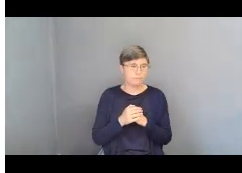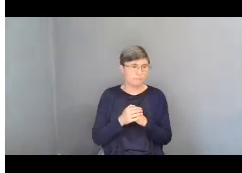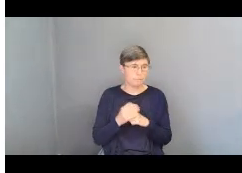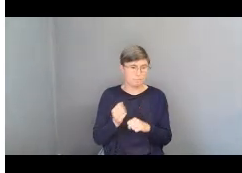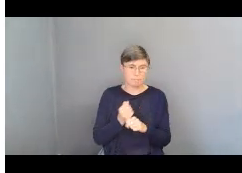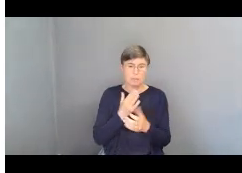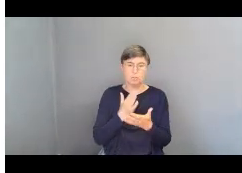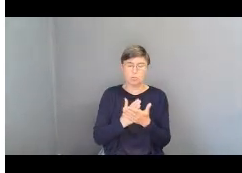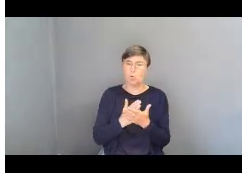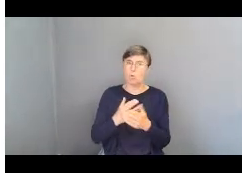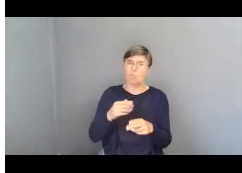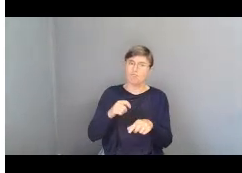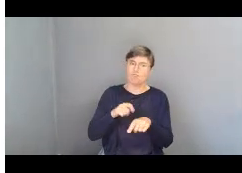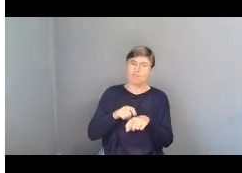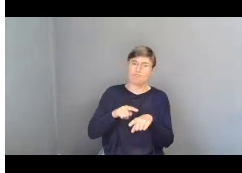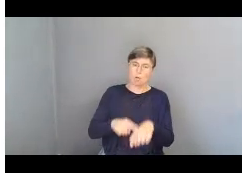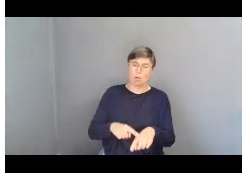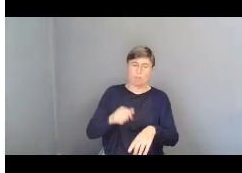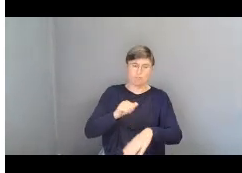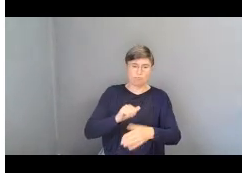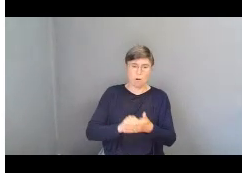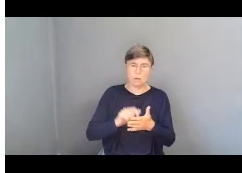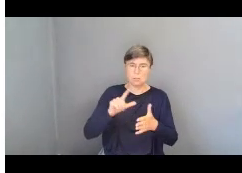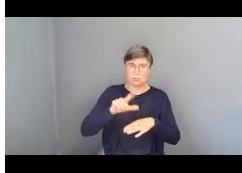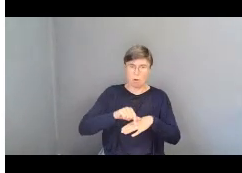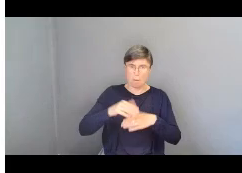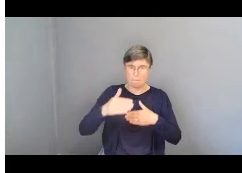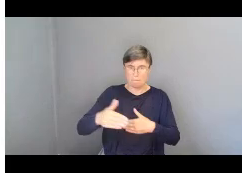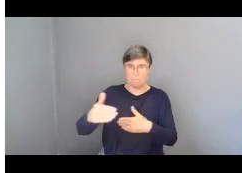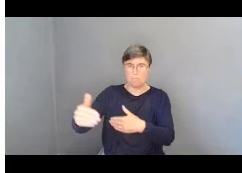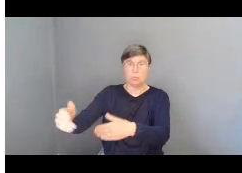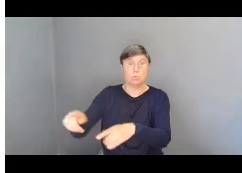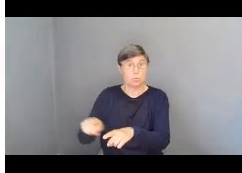and that they have enough funds in their plan for the claim.